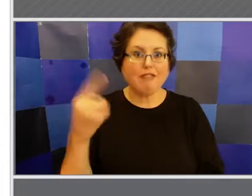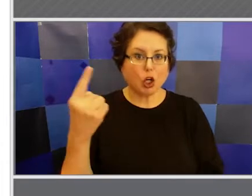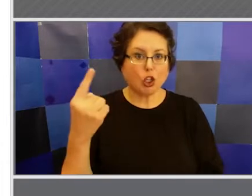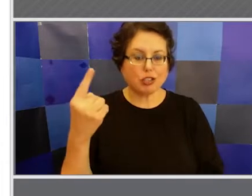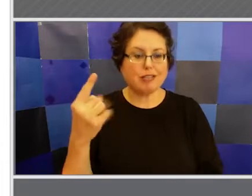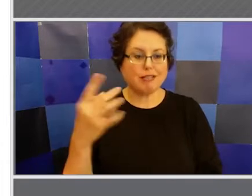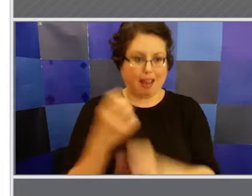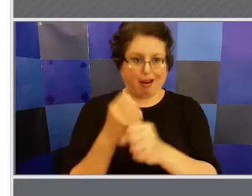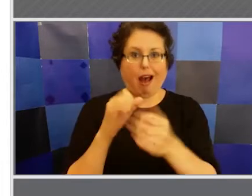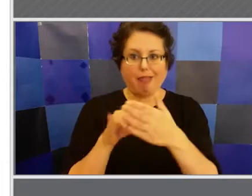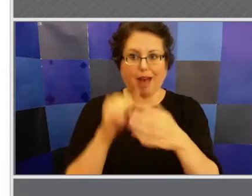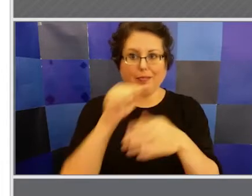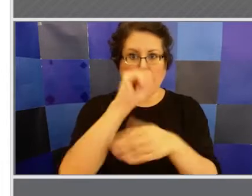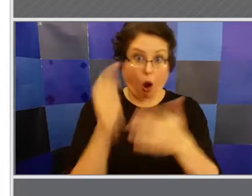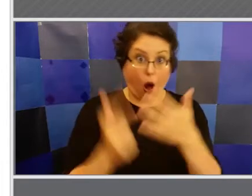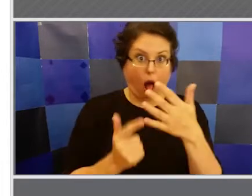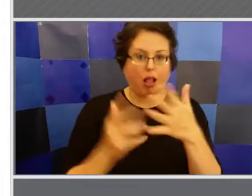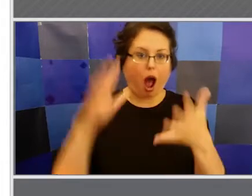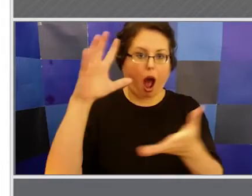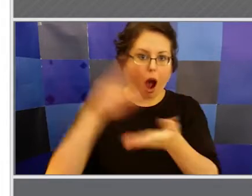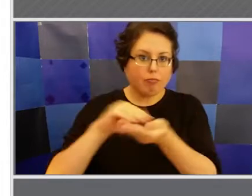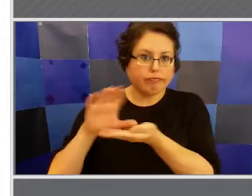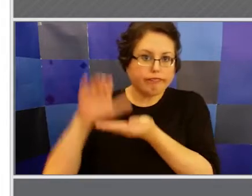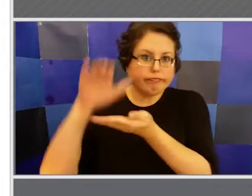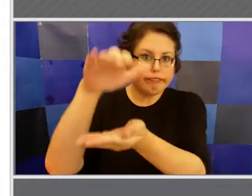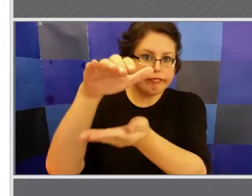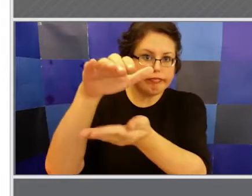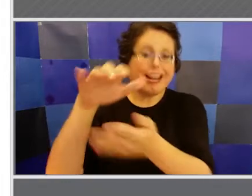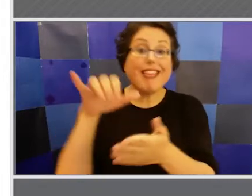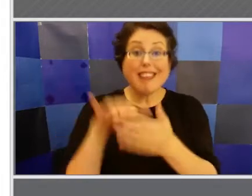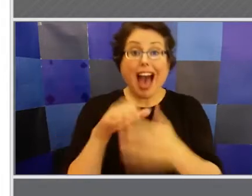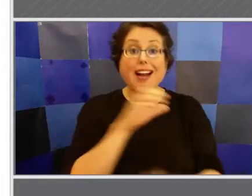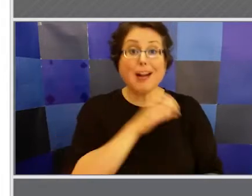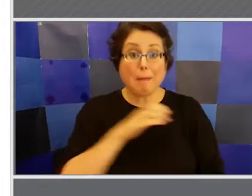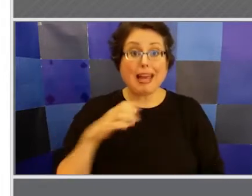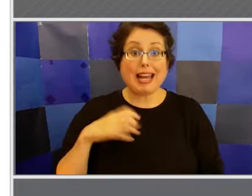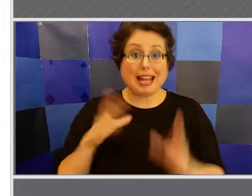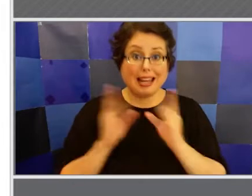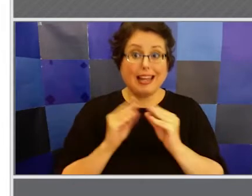So, that committee is made up of representatives of the administration, that's Mayor's Office